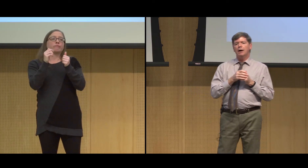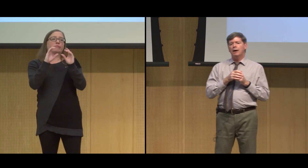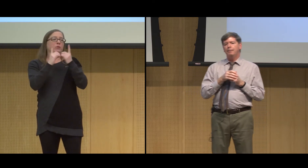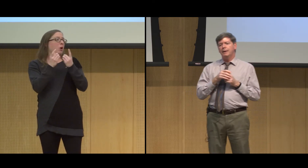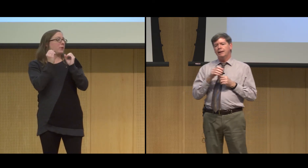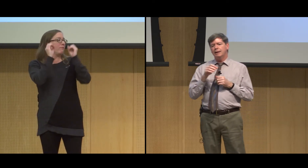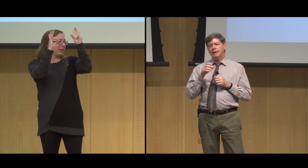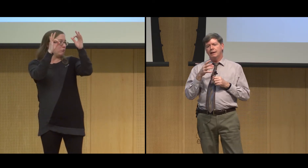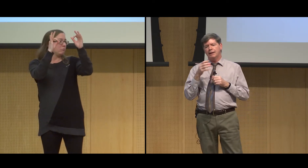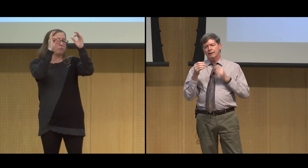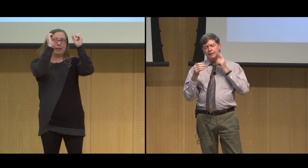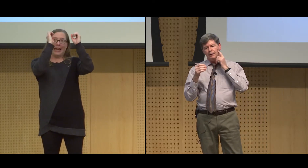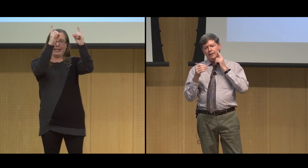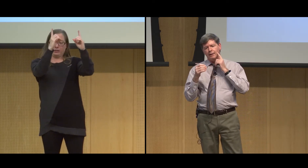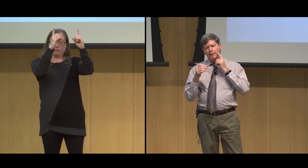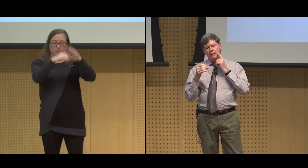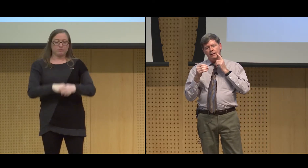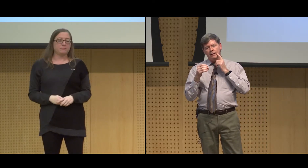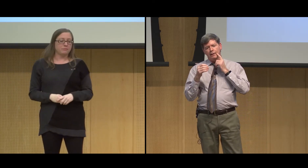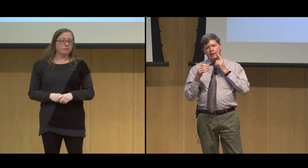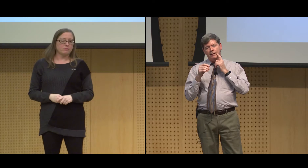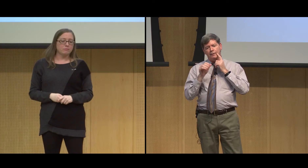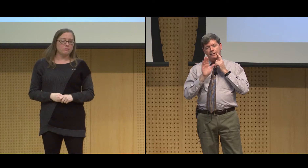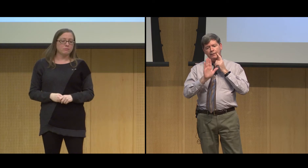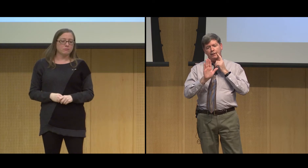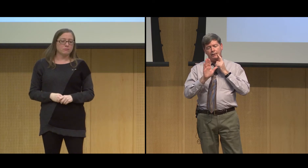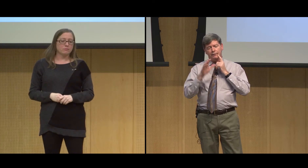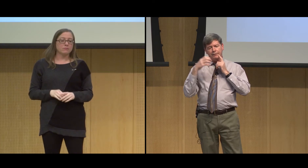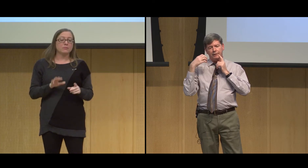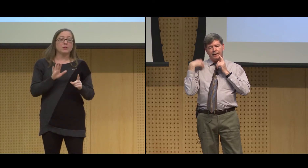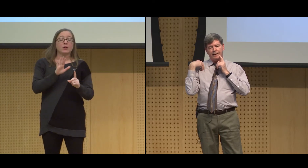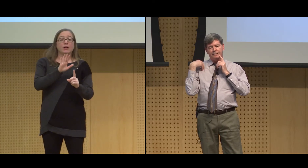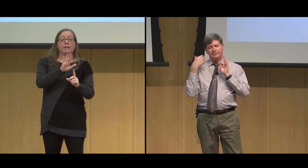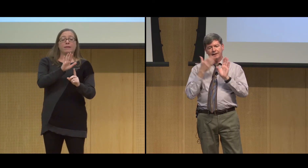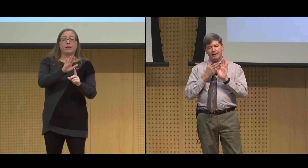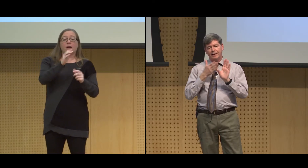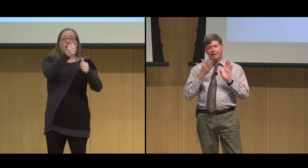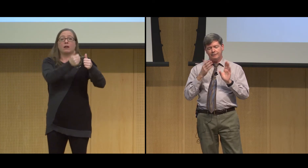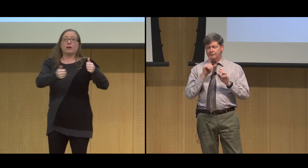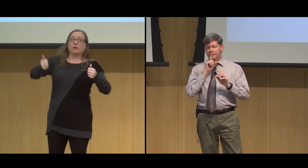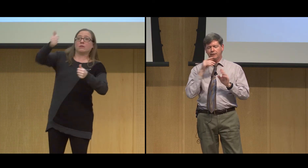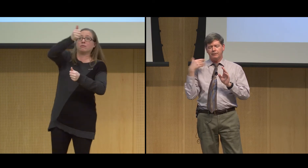um, and, uh--and their-- their head psycho--